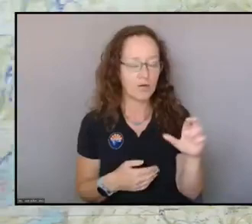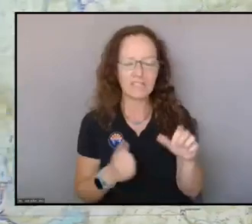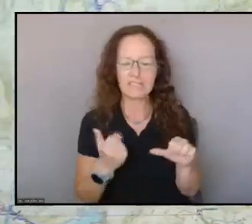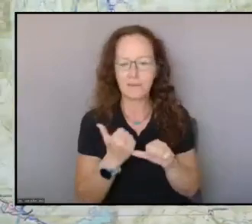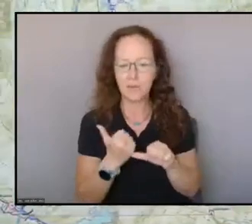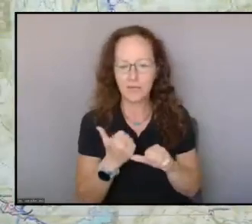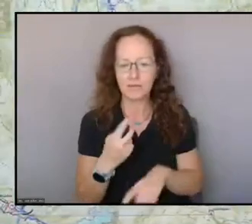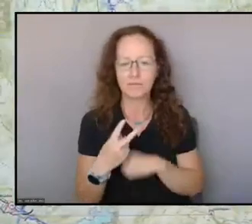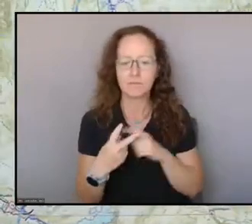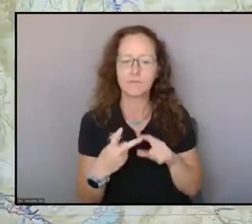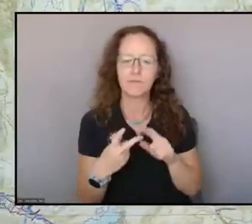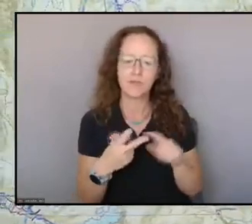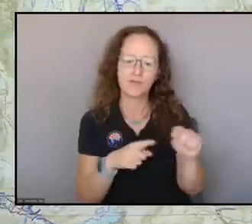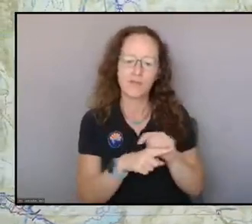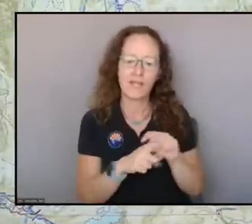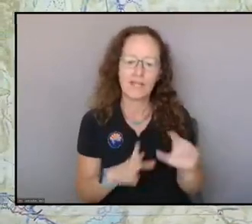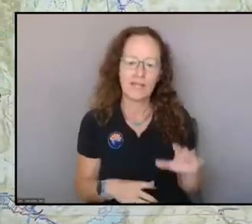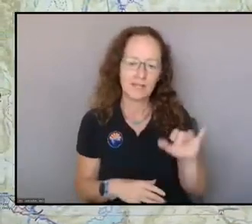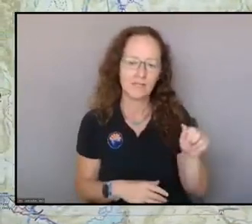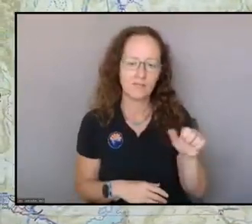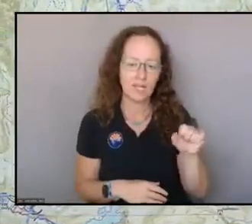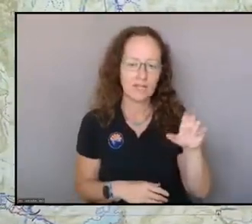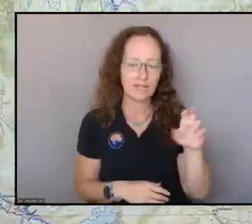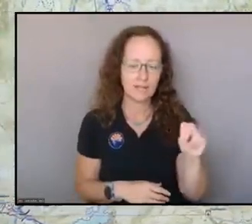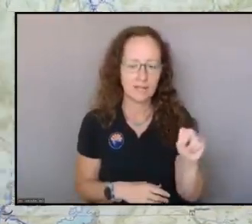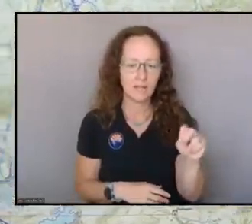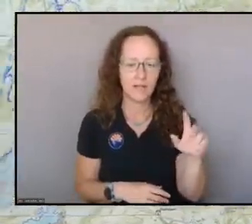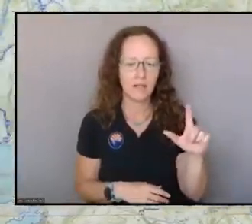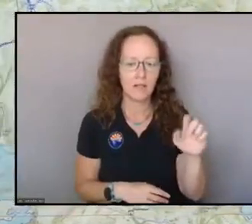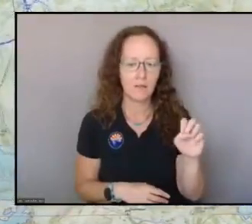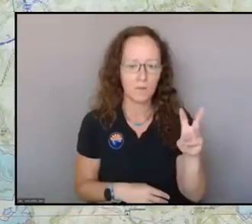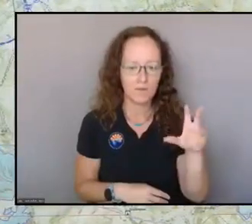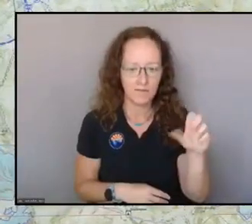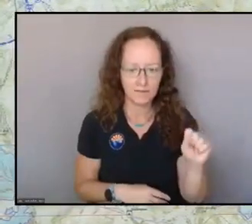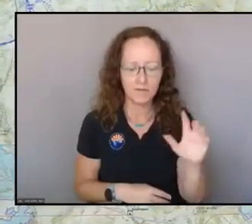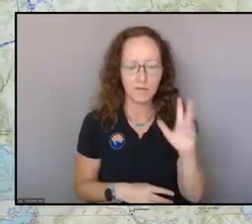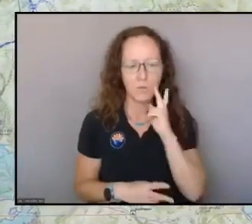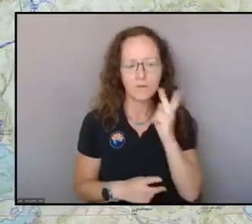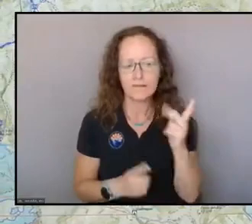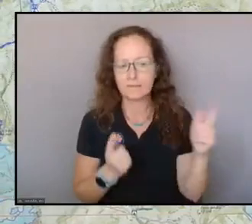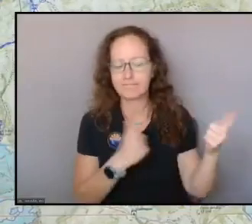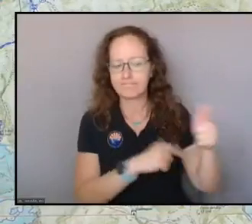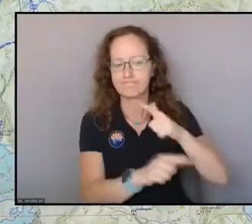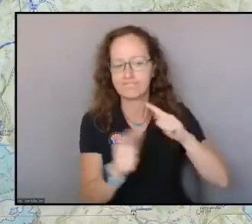SEEING THEIR FACES UP HERE IN PLACE AS WE ROTATE THROUGH.